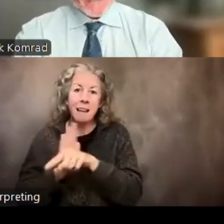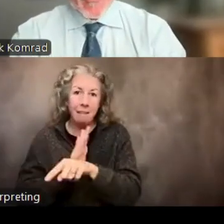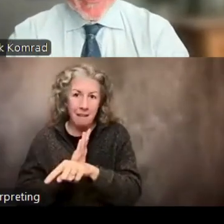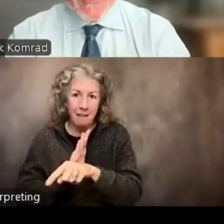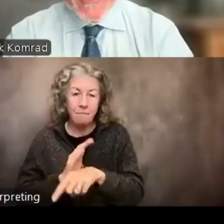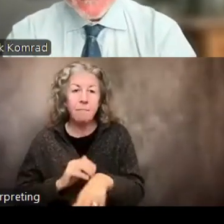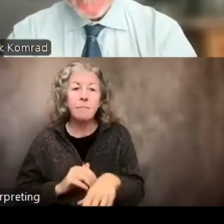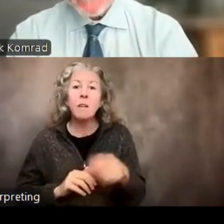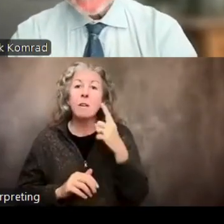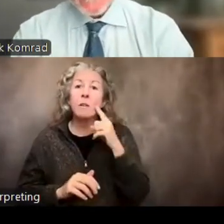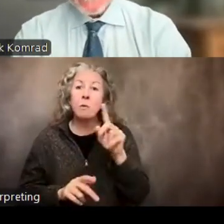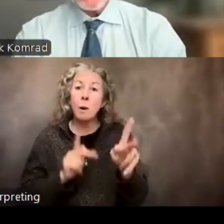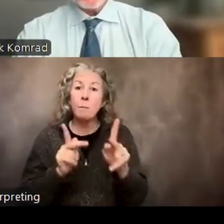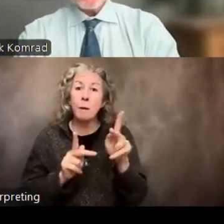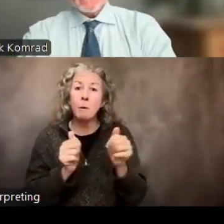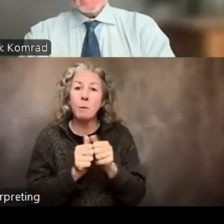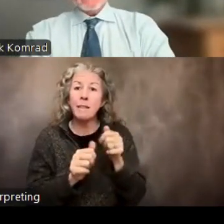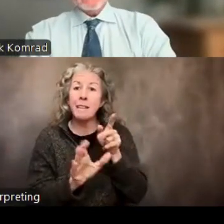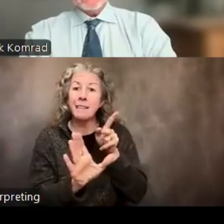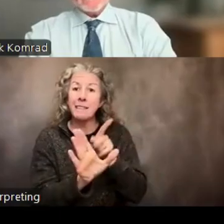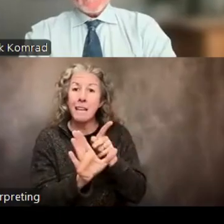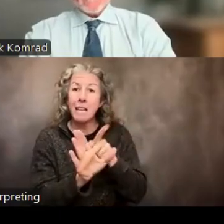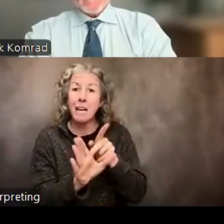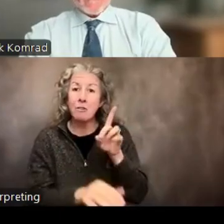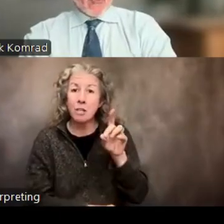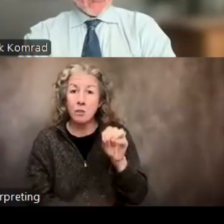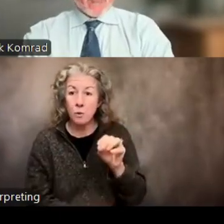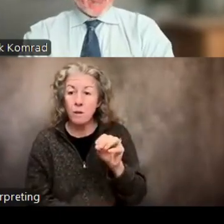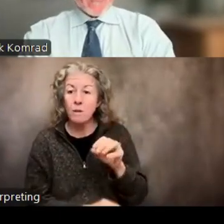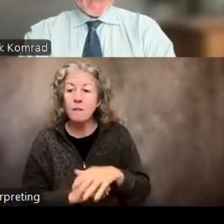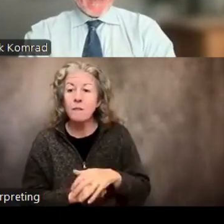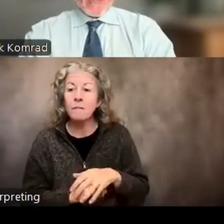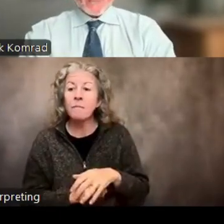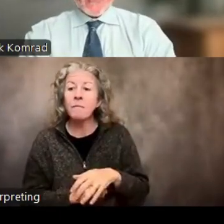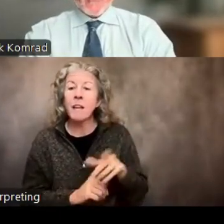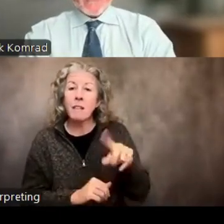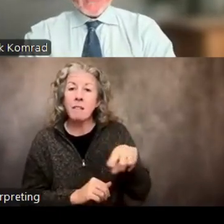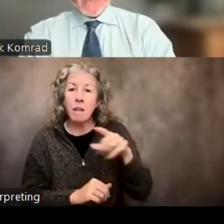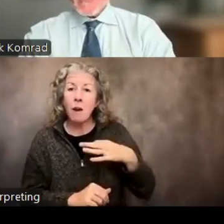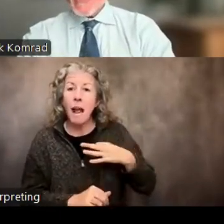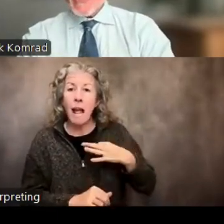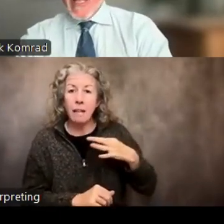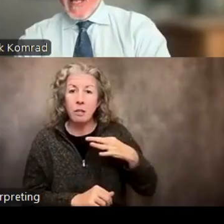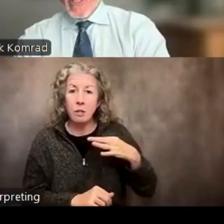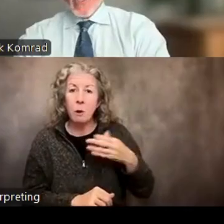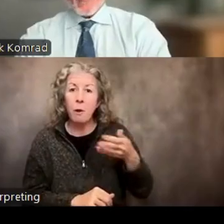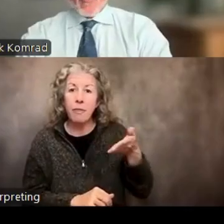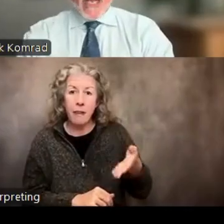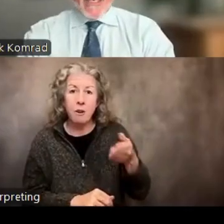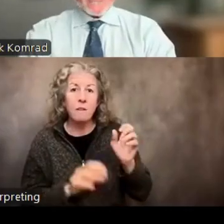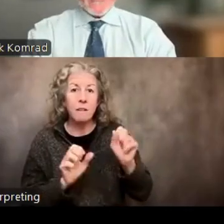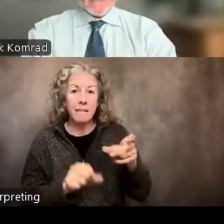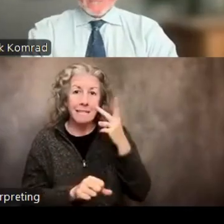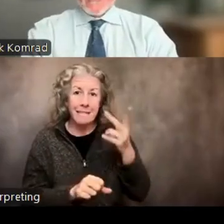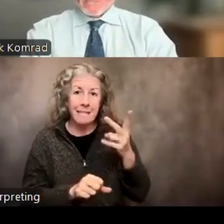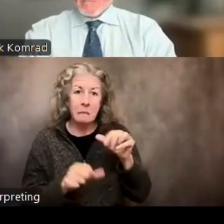disorders, which, as I've explained to you, is they're eligible in that country, you can see the steady rise of this.